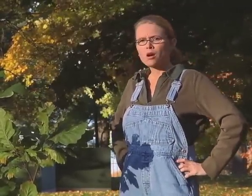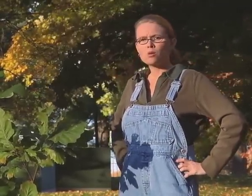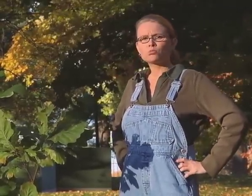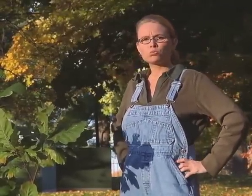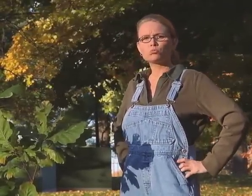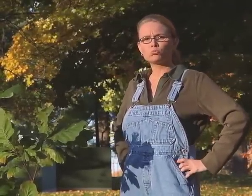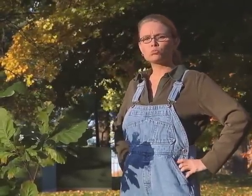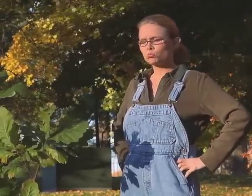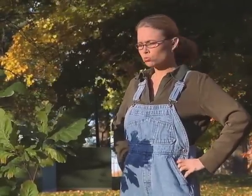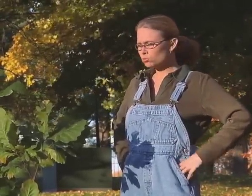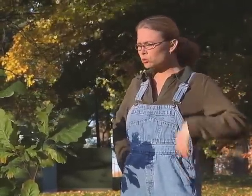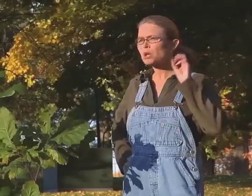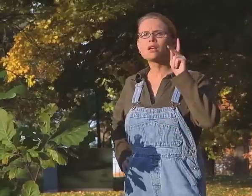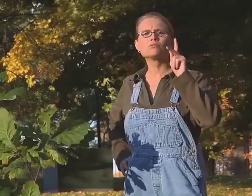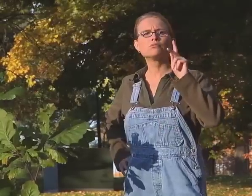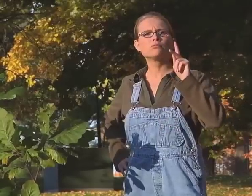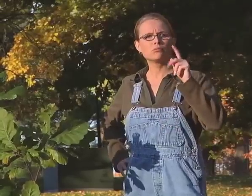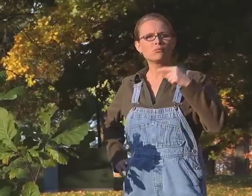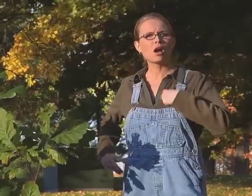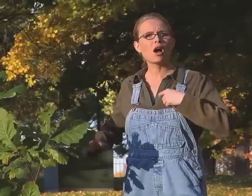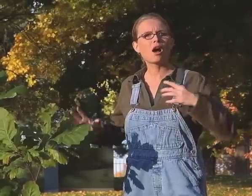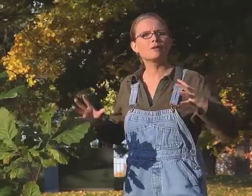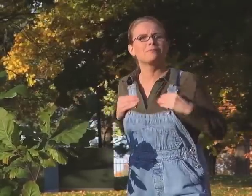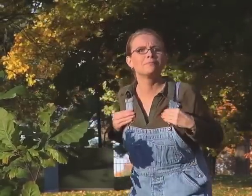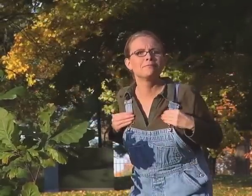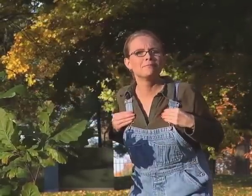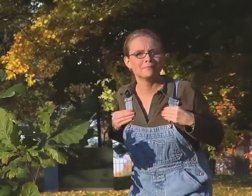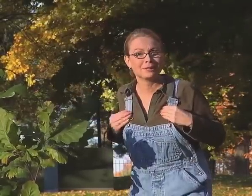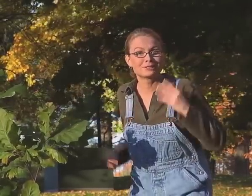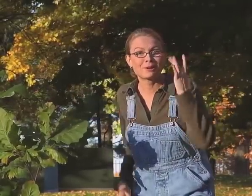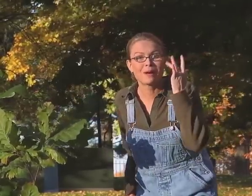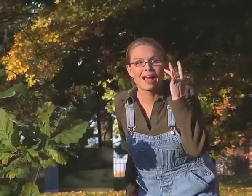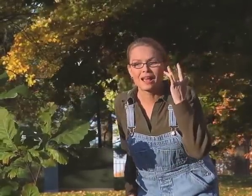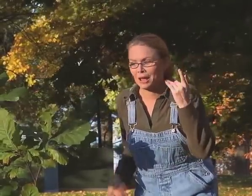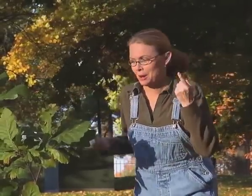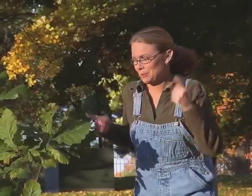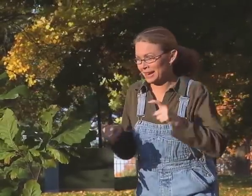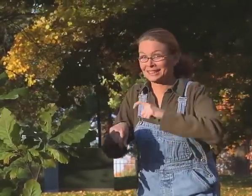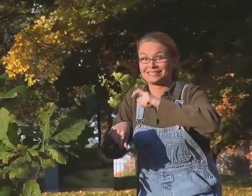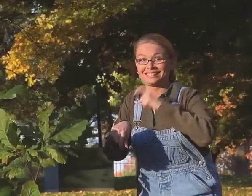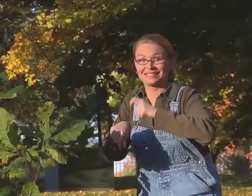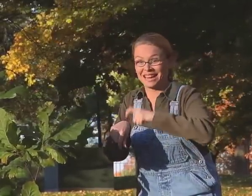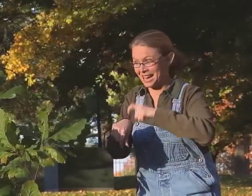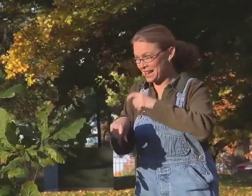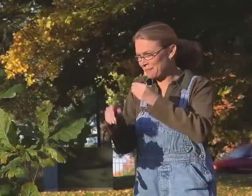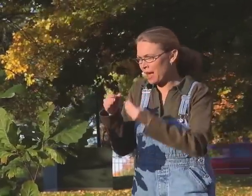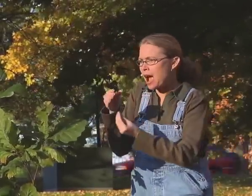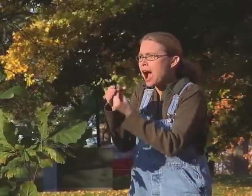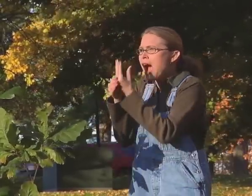WELL, OK. I WILL ACCEPT THAT. YOU KNOW WHY? BECAUSE WHEN THE TREE IS GROWN